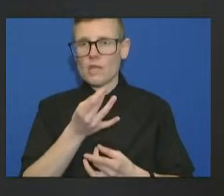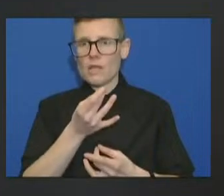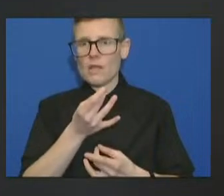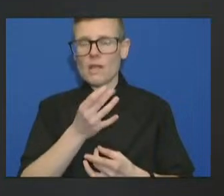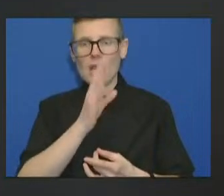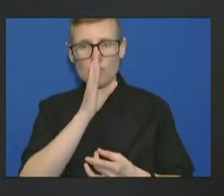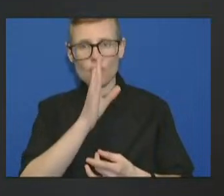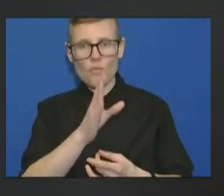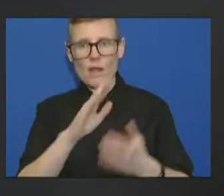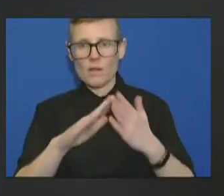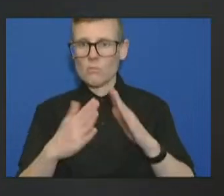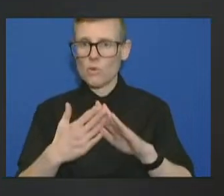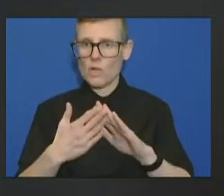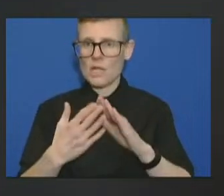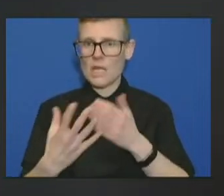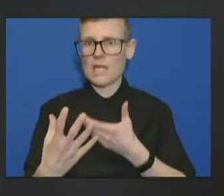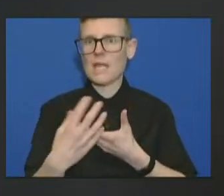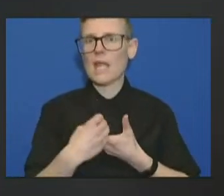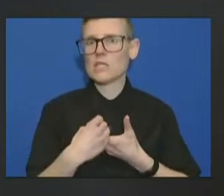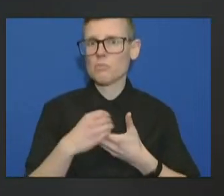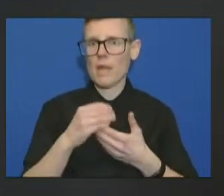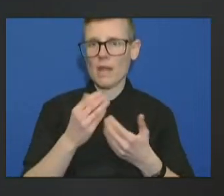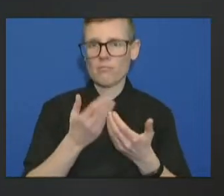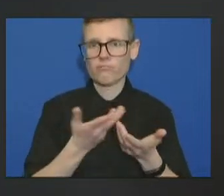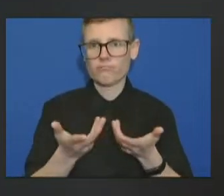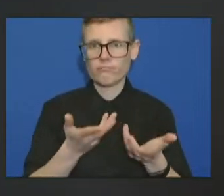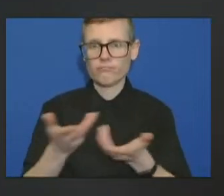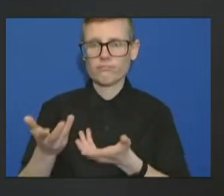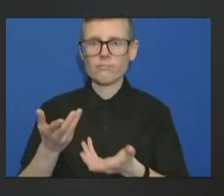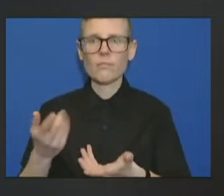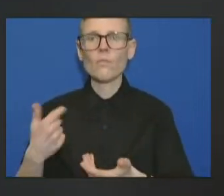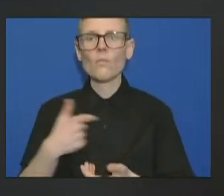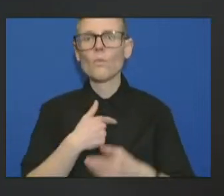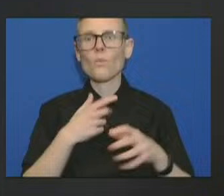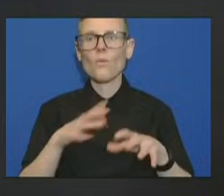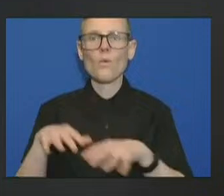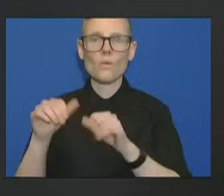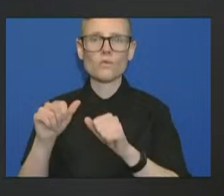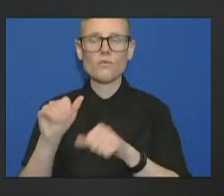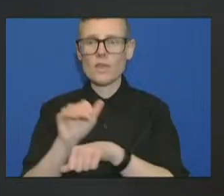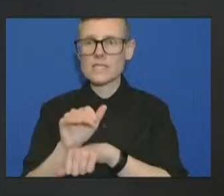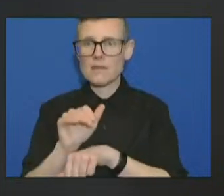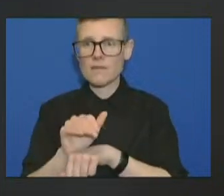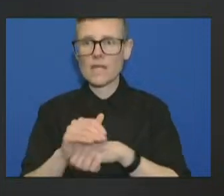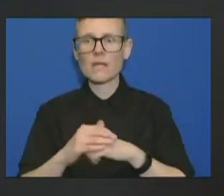this board is very interested in